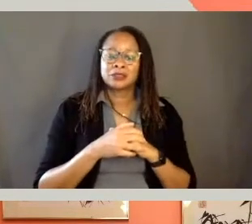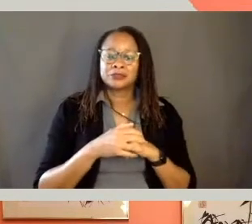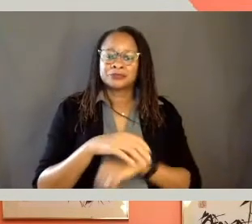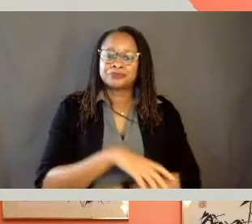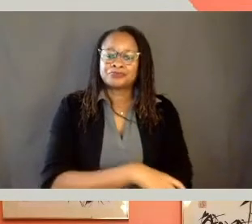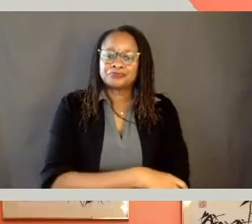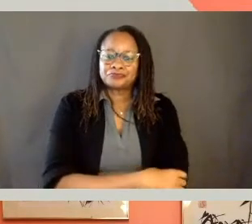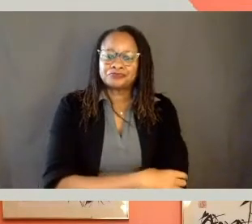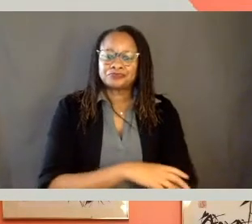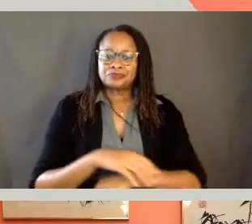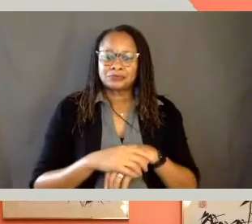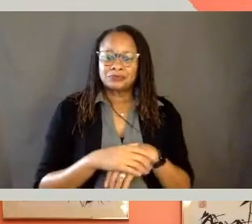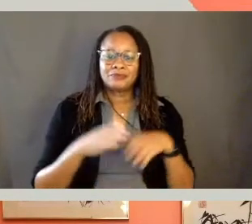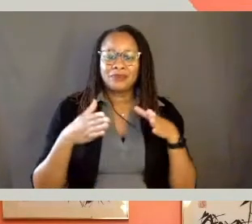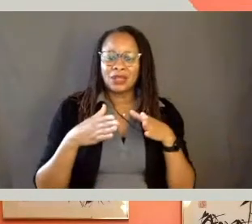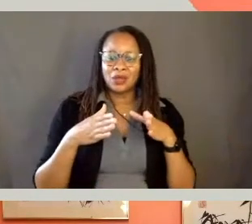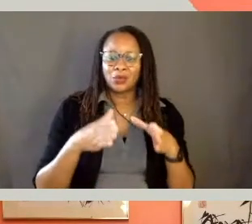in ways that were not always very clear.